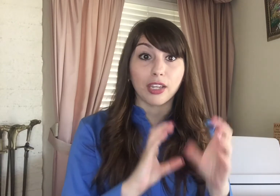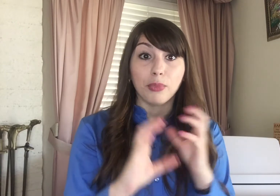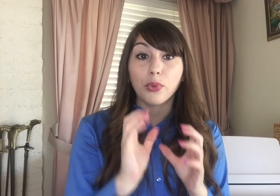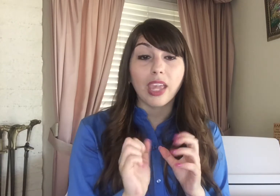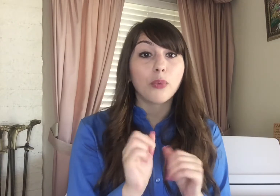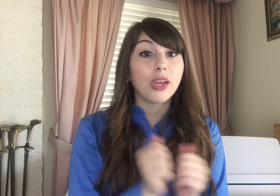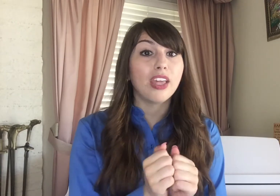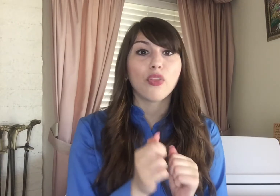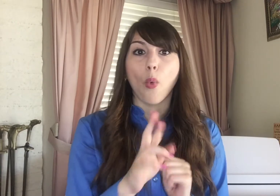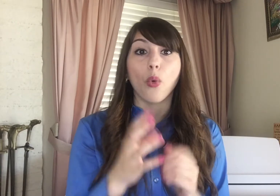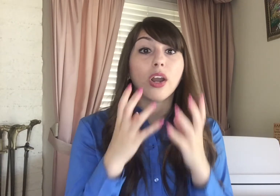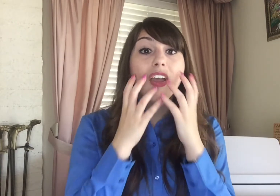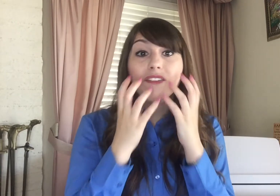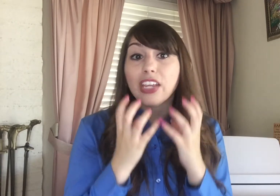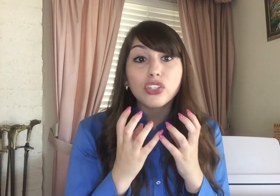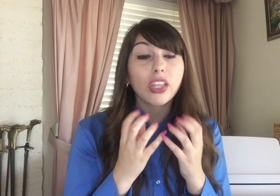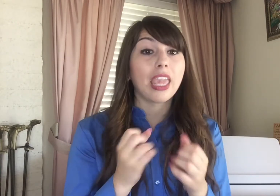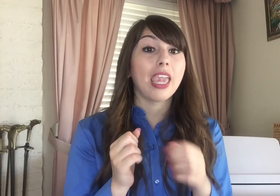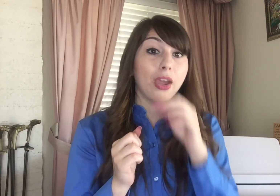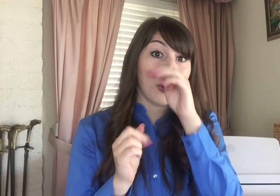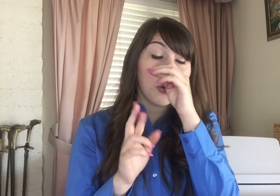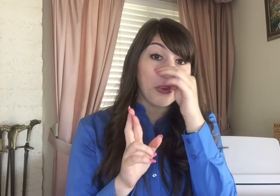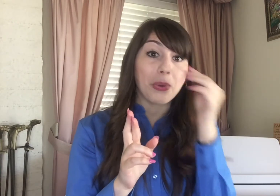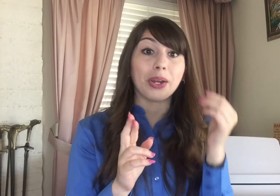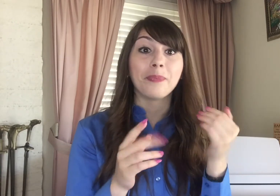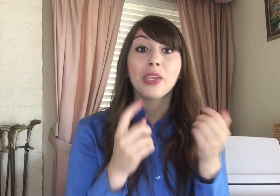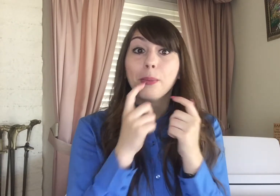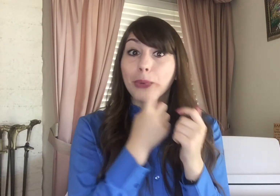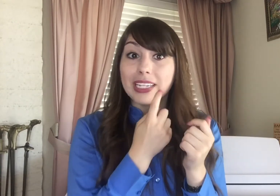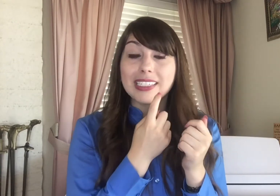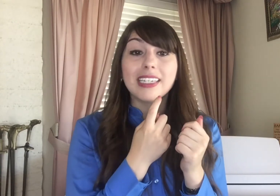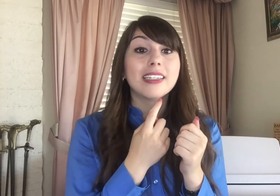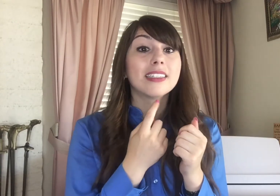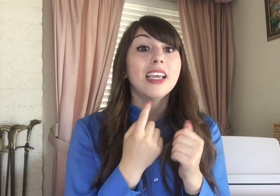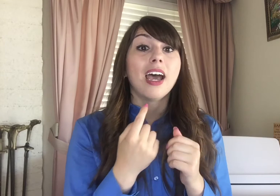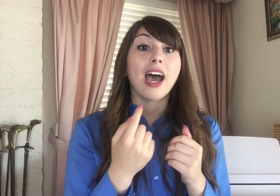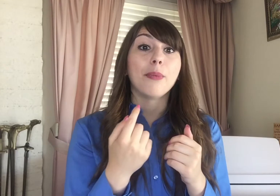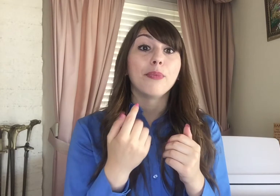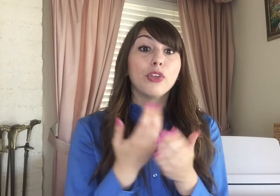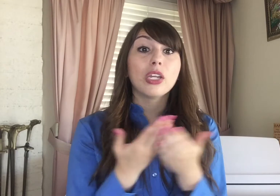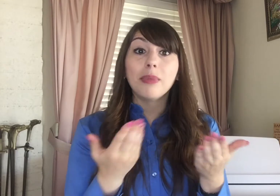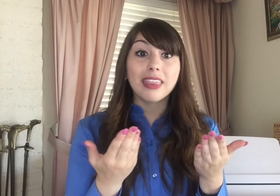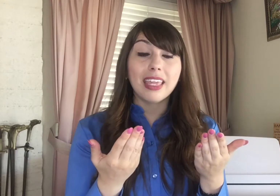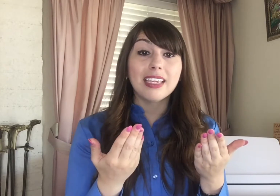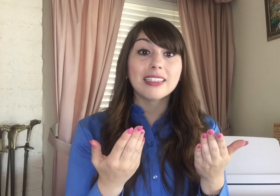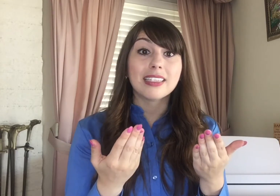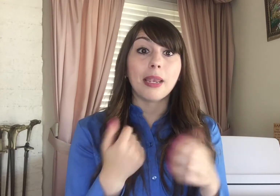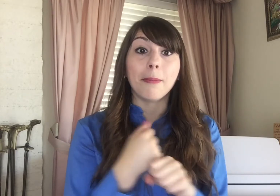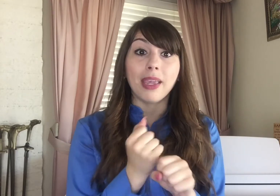communicate with, or facial hair, or braces, they're gonna be things that make